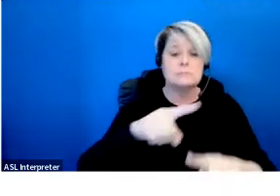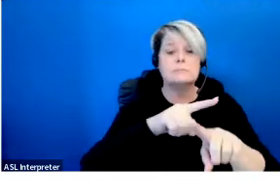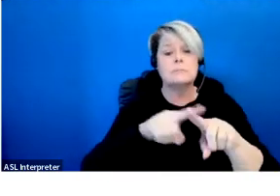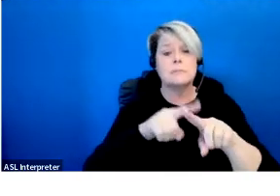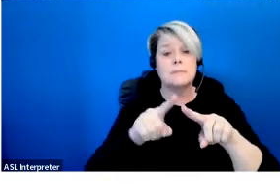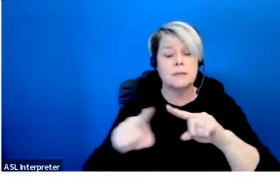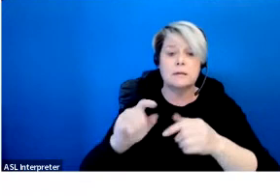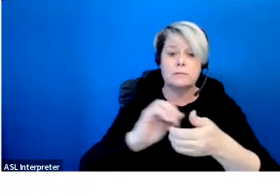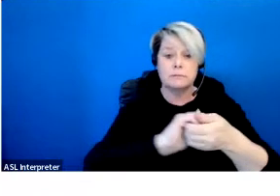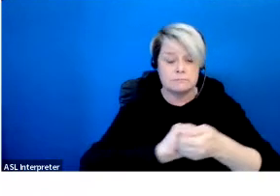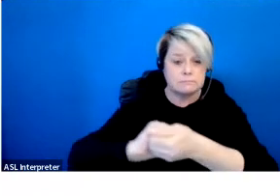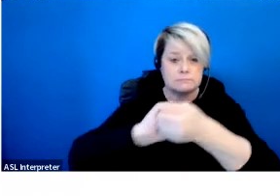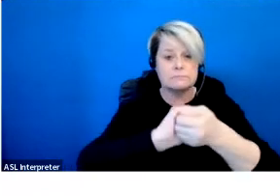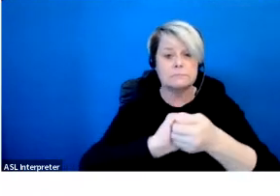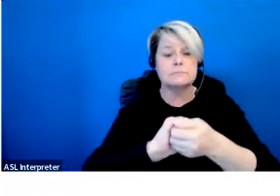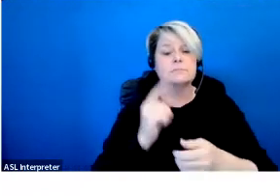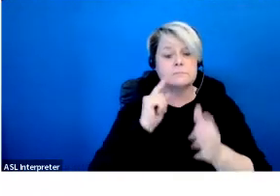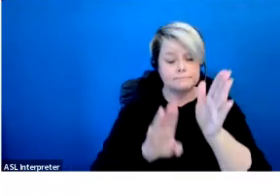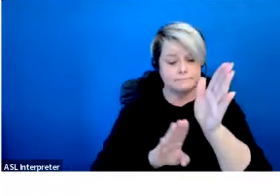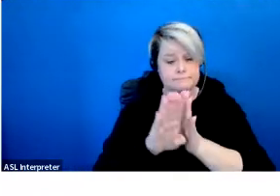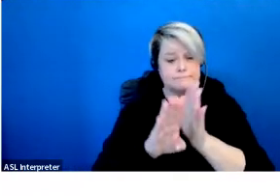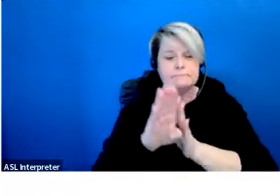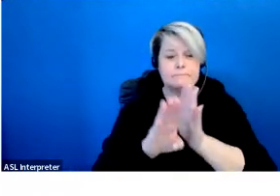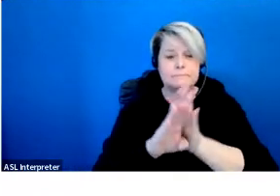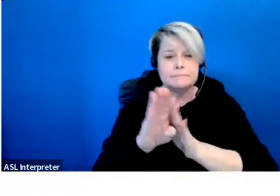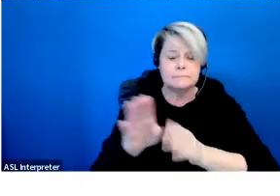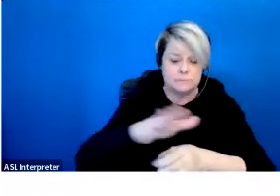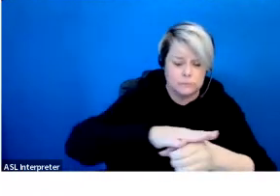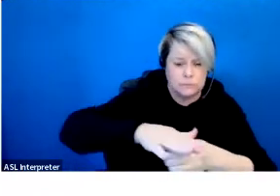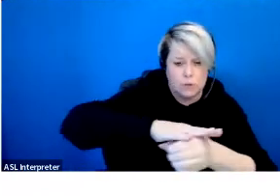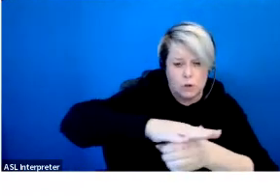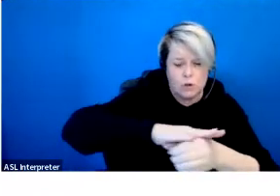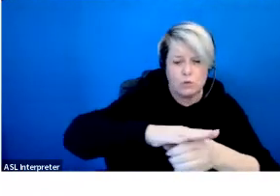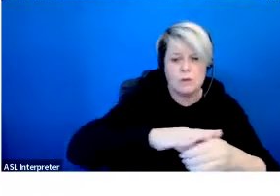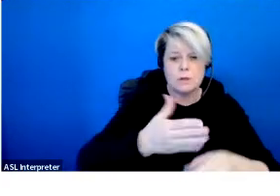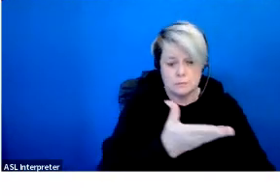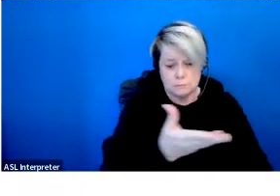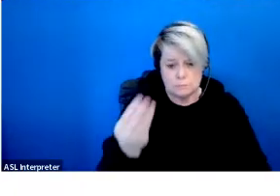campus network. This is a network of higher education and food system stakeholder who are